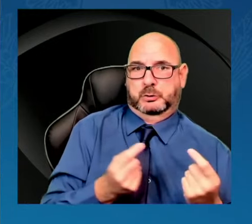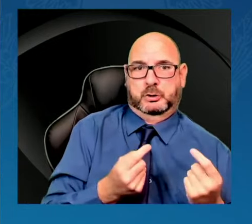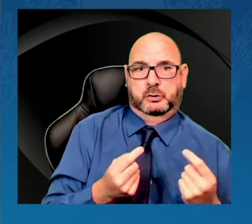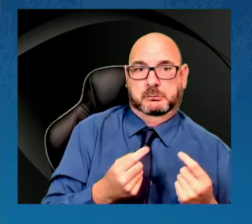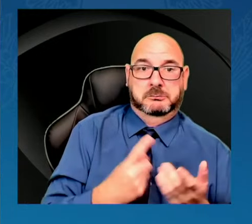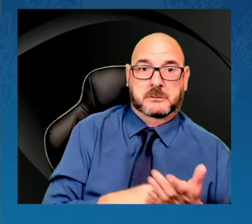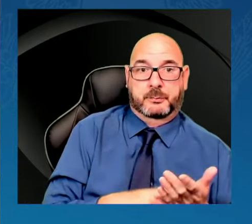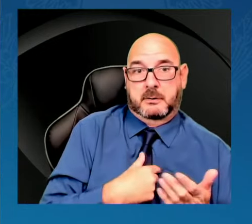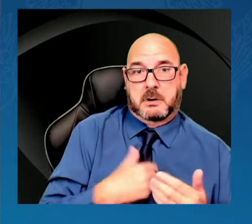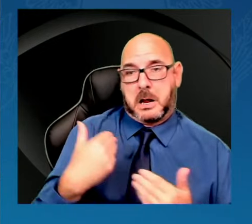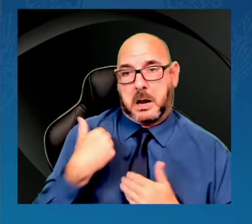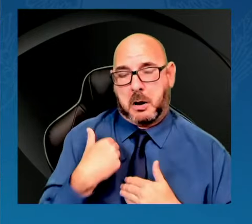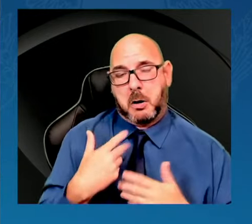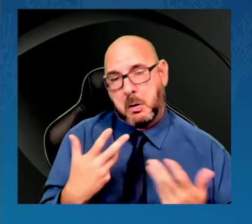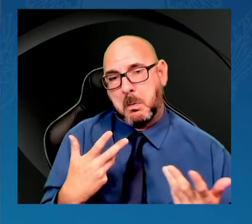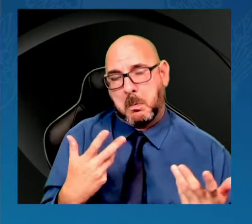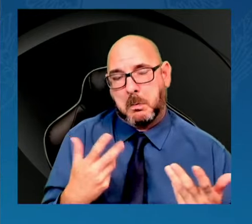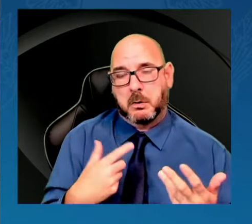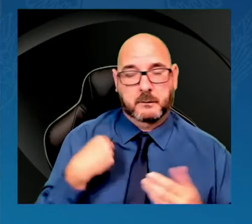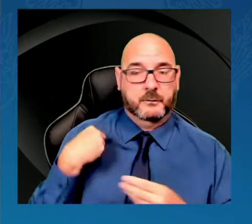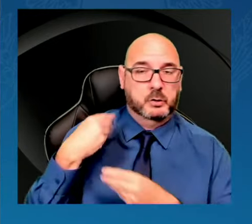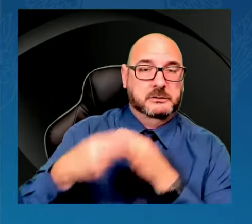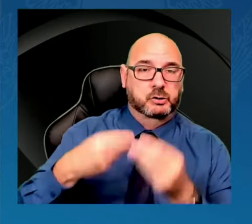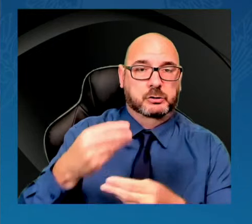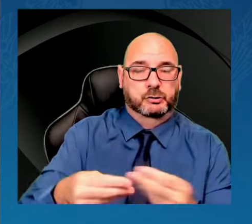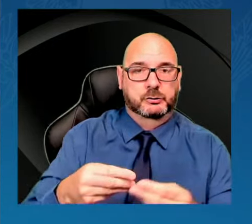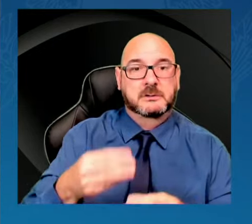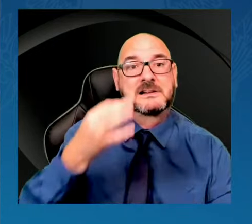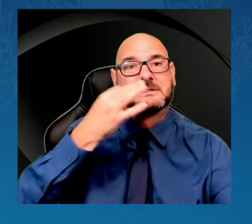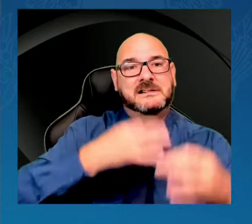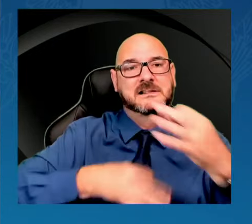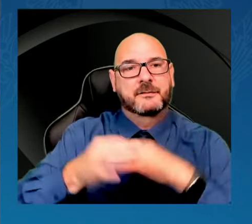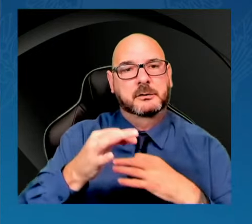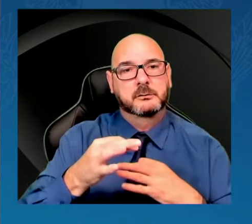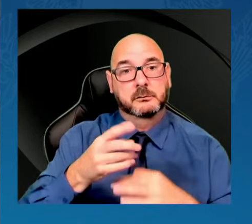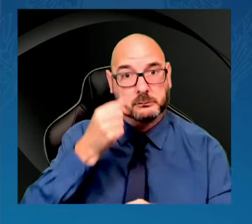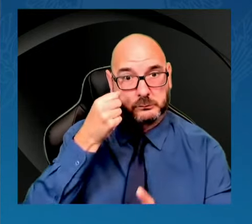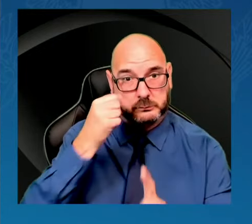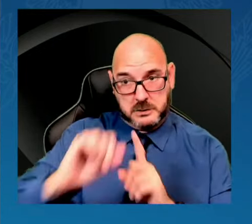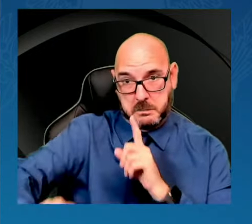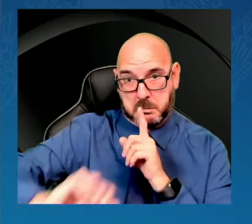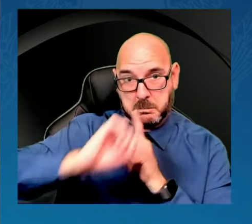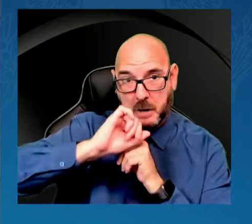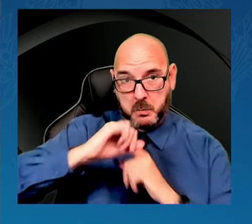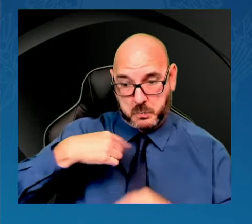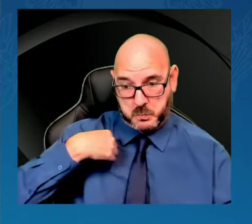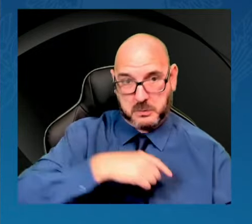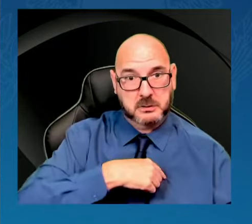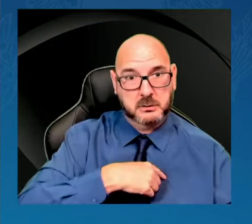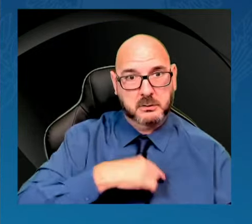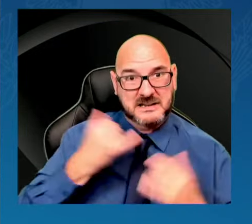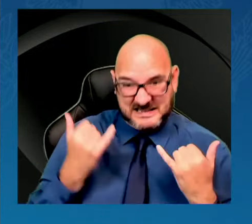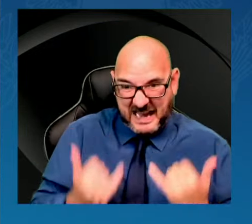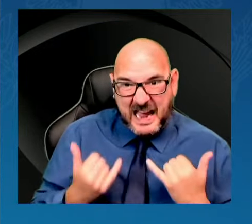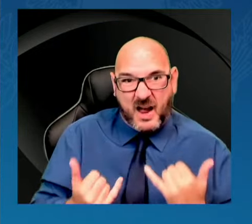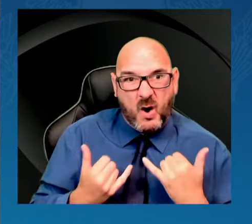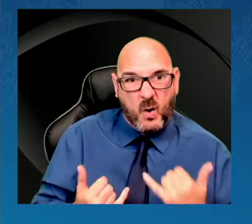instead of, "It is going to impact us all in our lifetime." And I think that we have to stop just talking